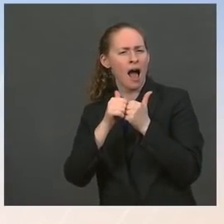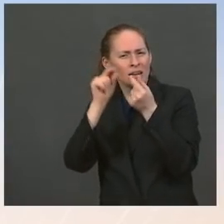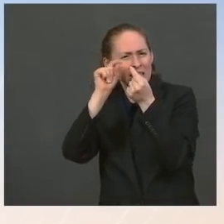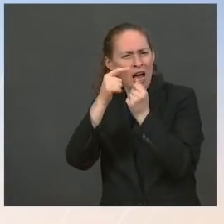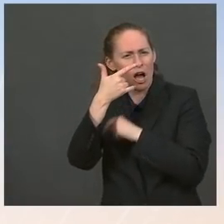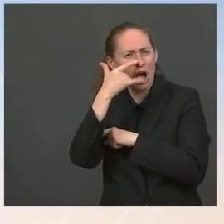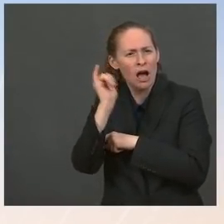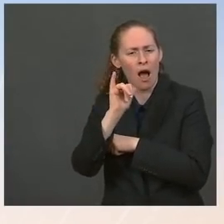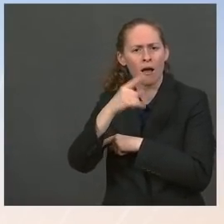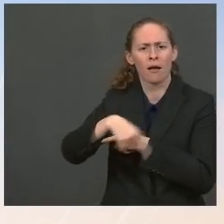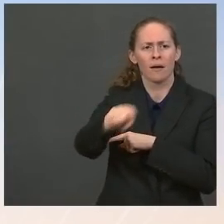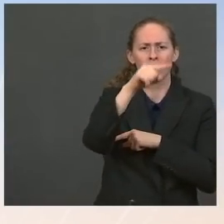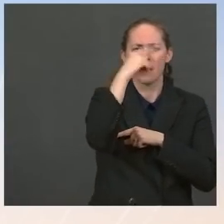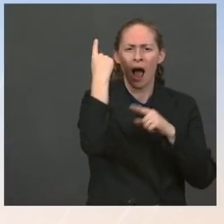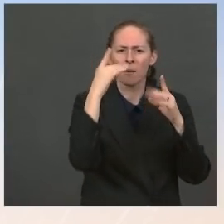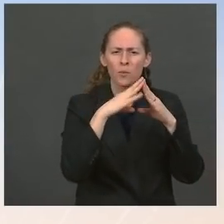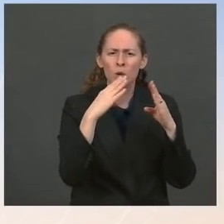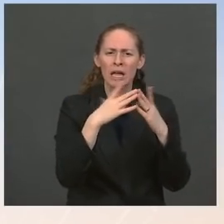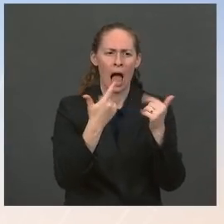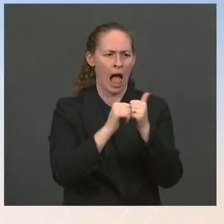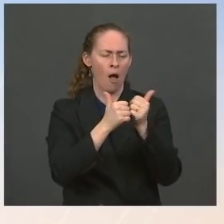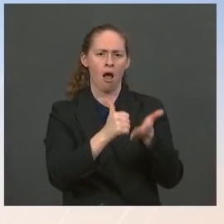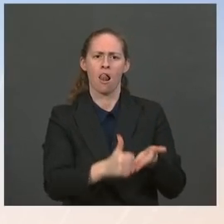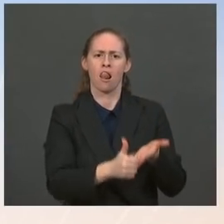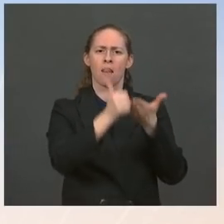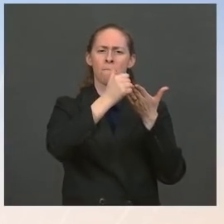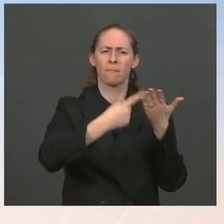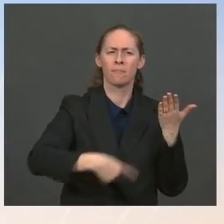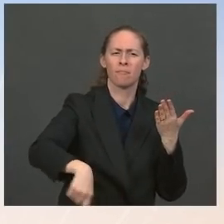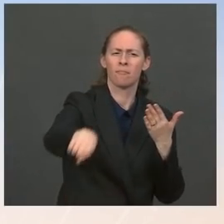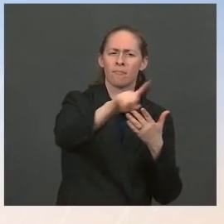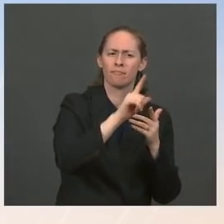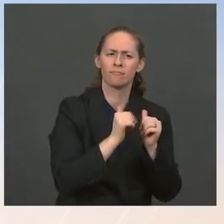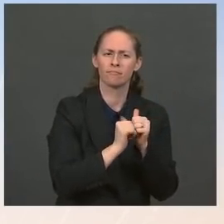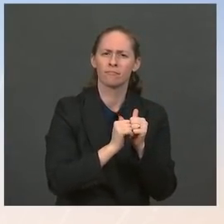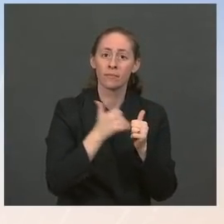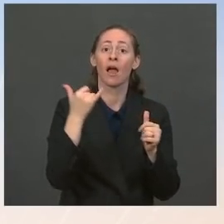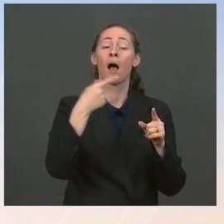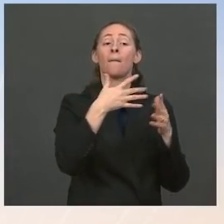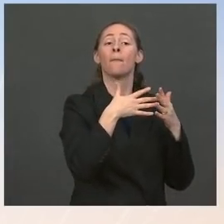And also, with the -- going back to the American Rescue Plan with $1.9 trillion almost hitting the streets,